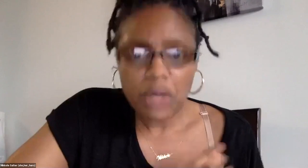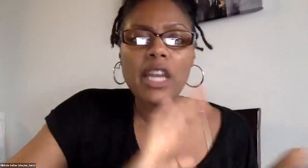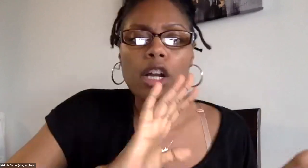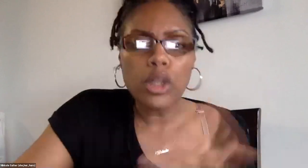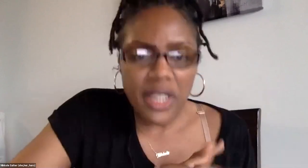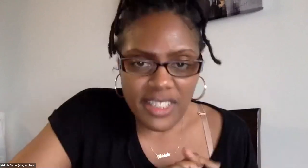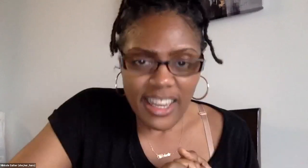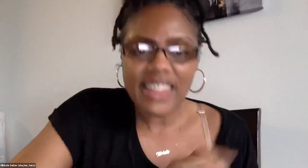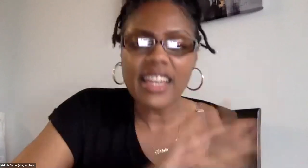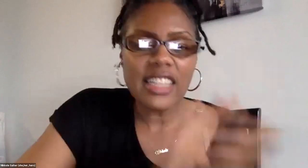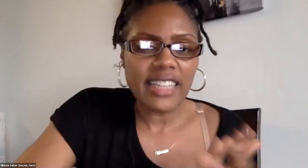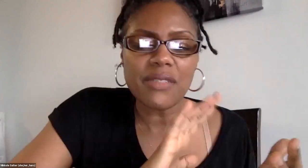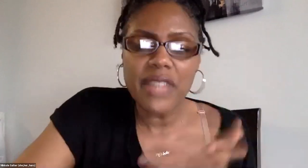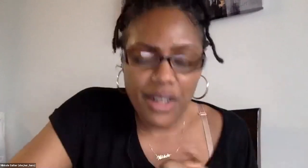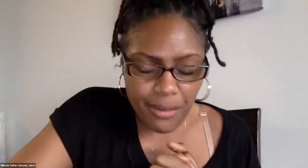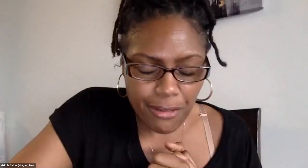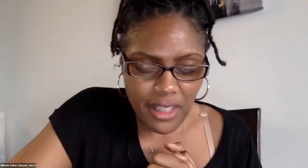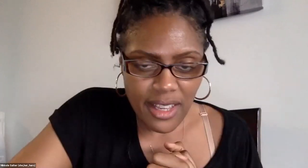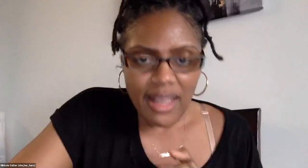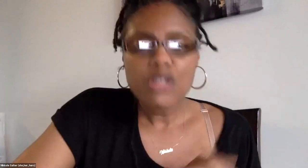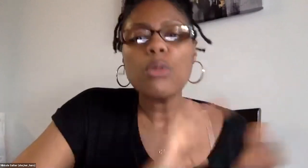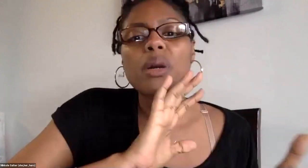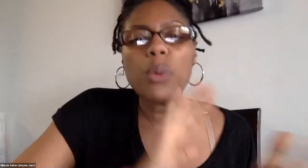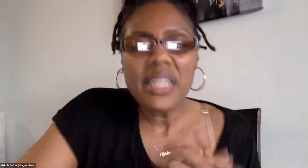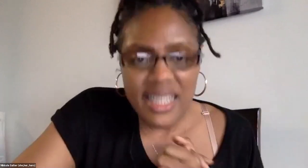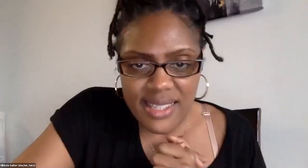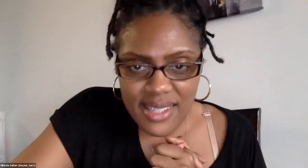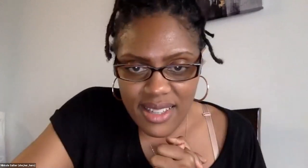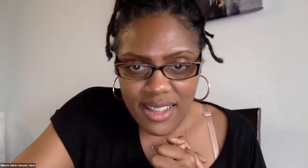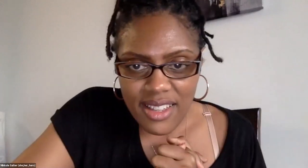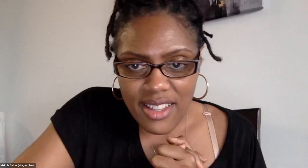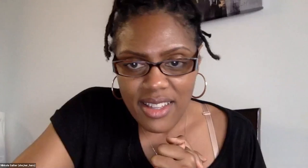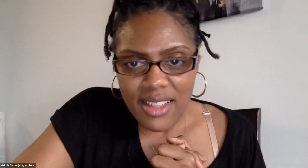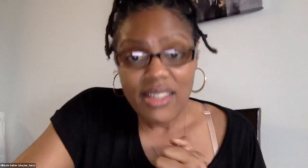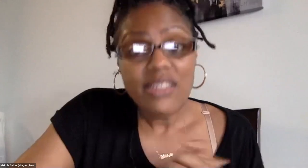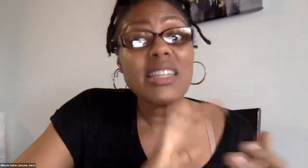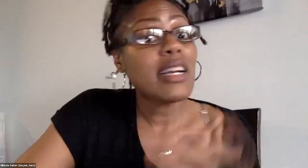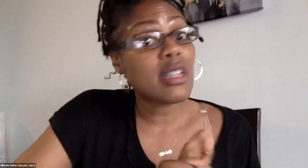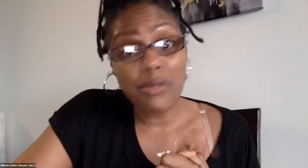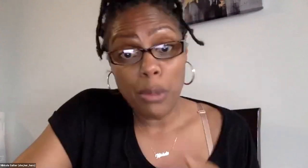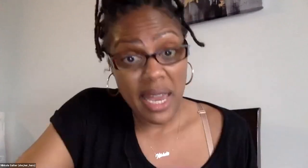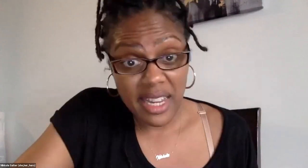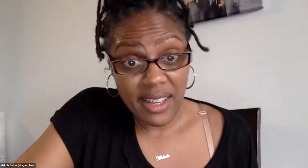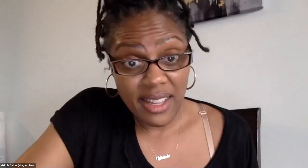to be included in the collective narrative, to bear witness to the narrative of humanity.